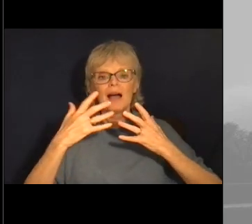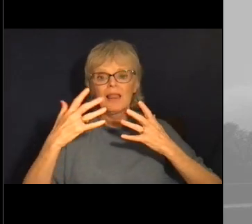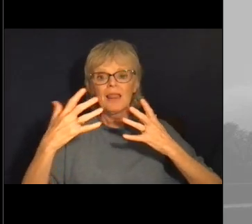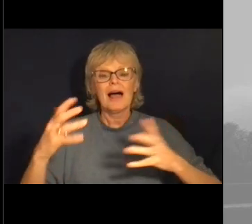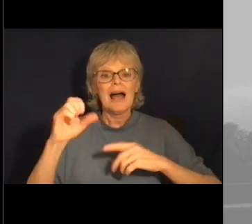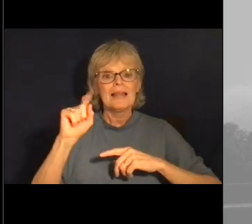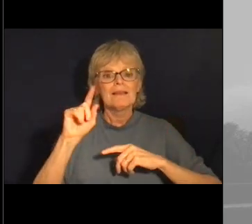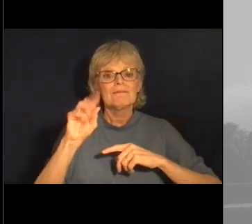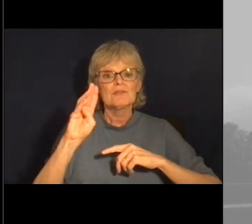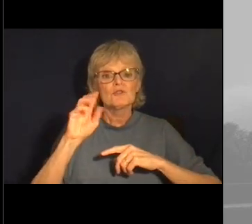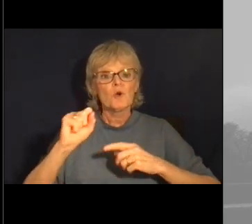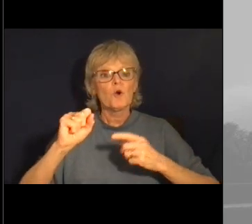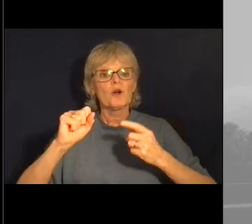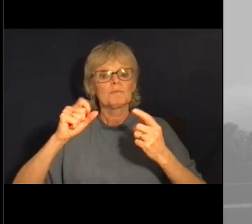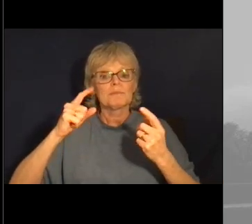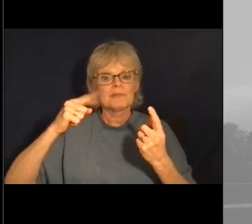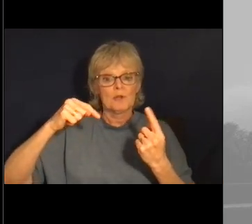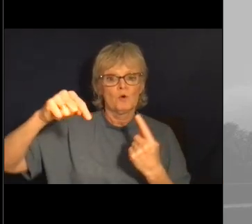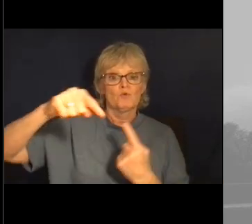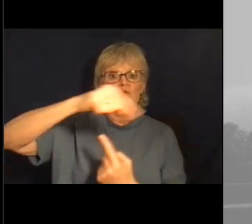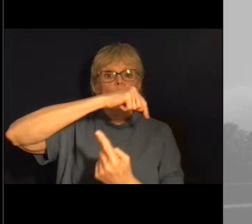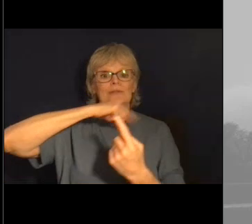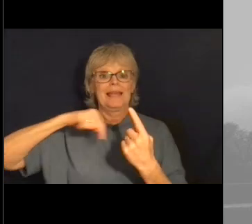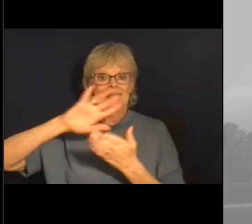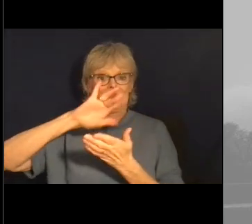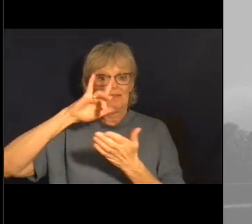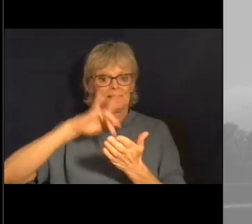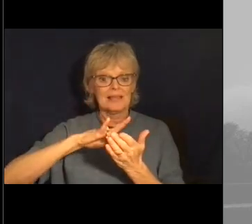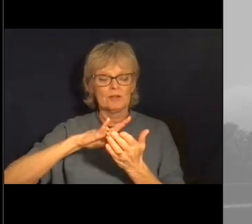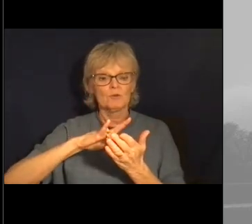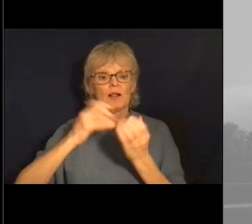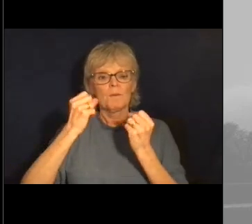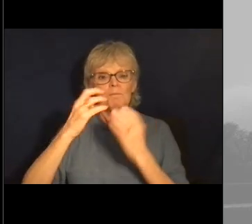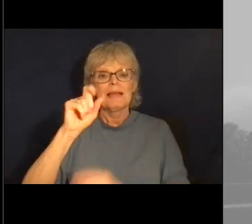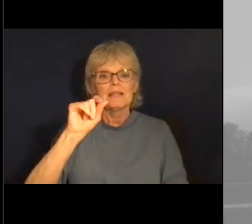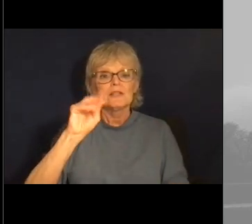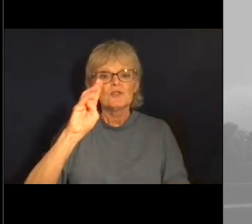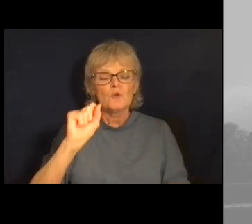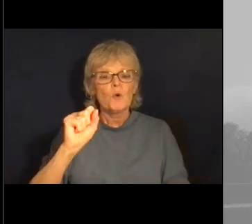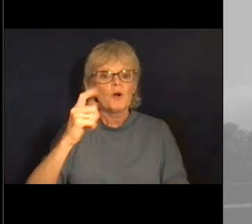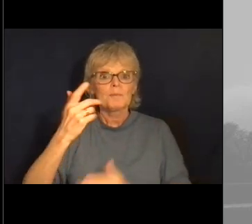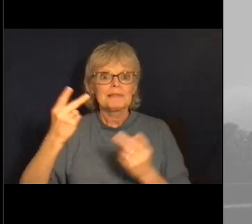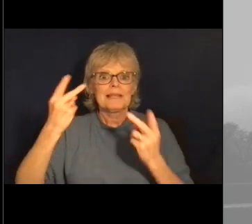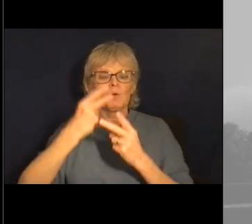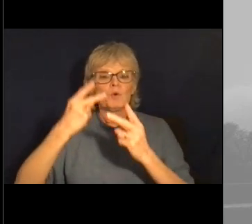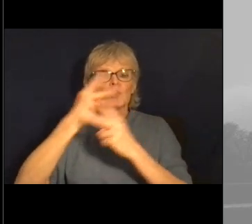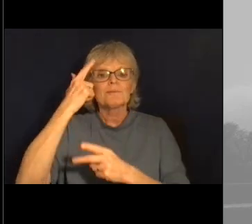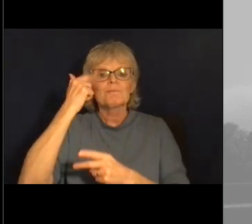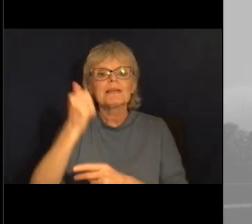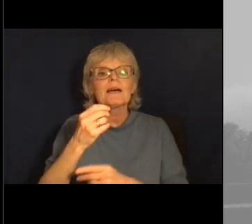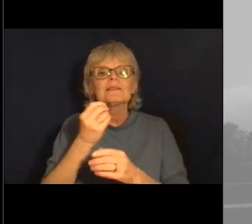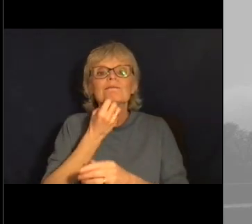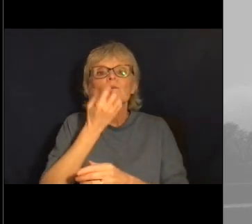that are all rotating around a center point. And those storms are fueled by the warm water of the ocean. As that warm water evaporates,